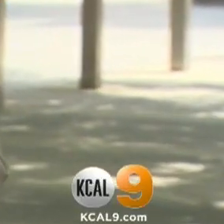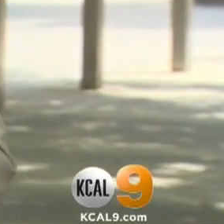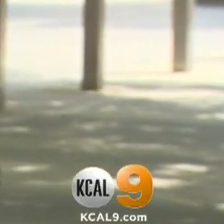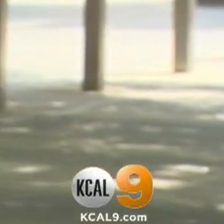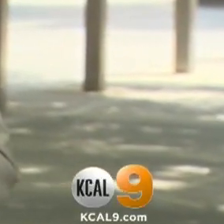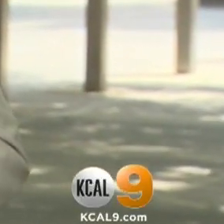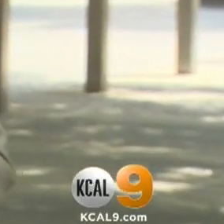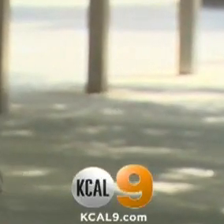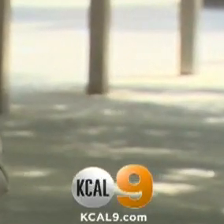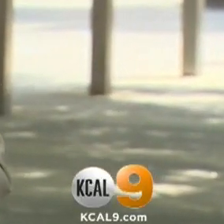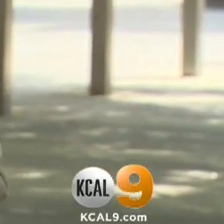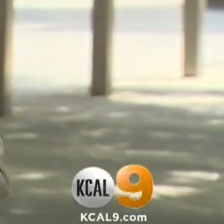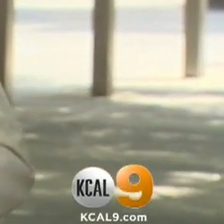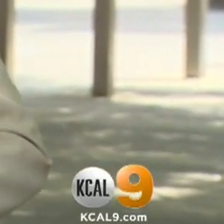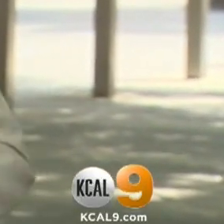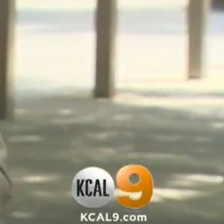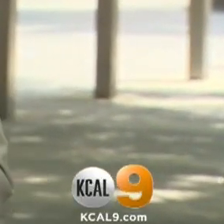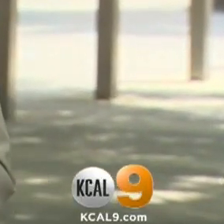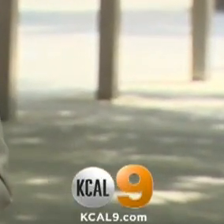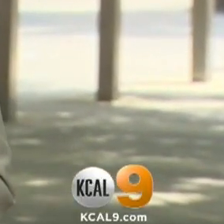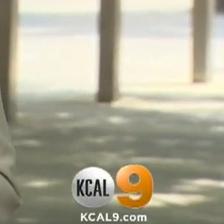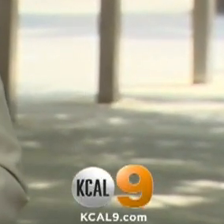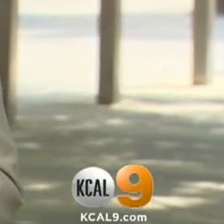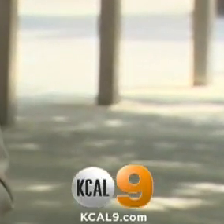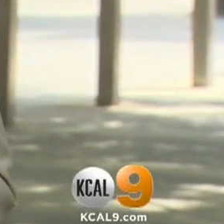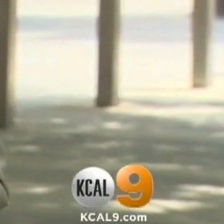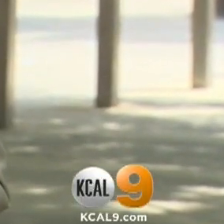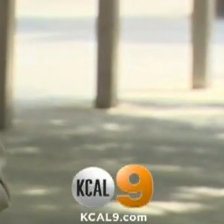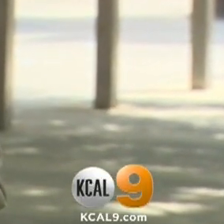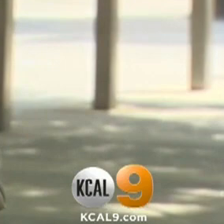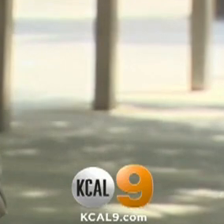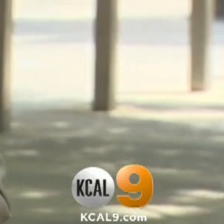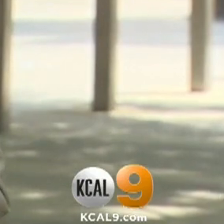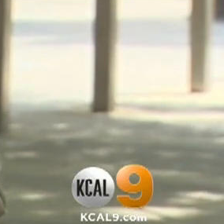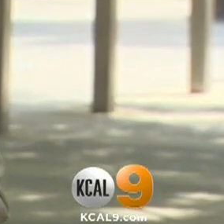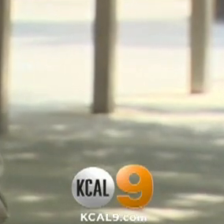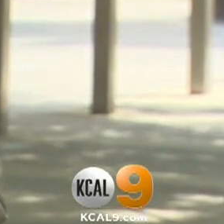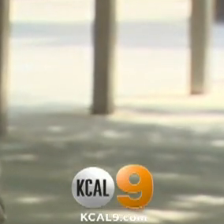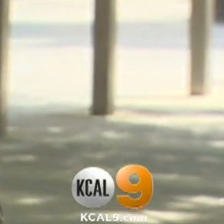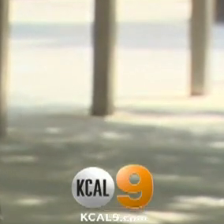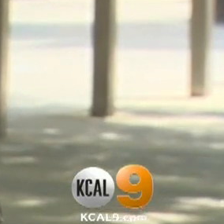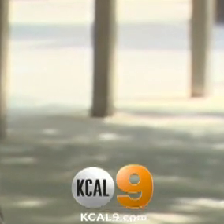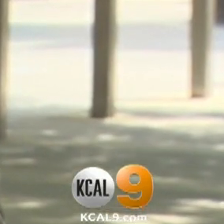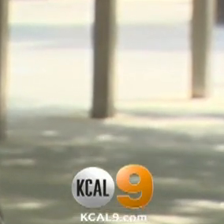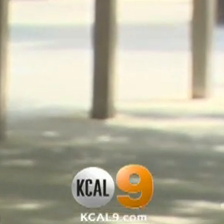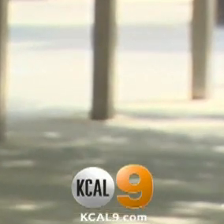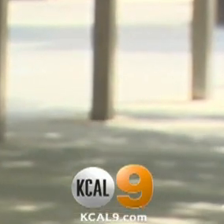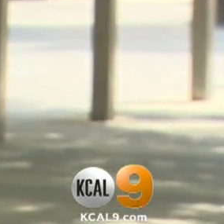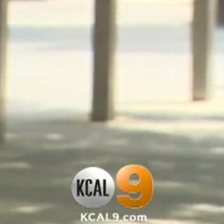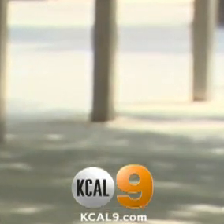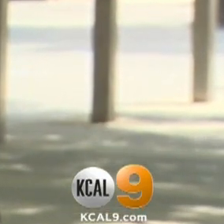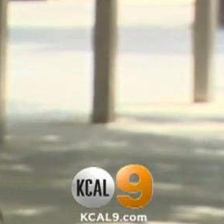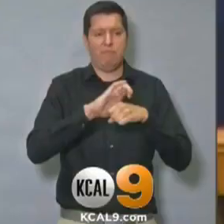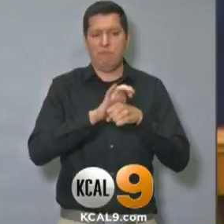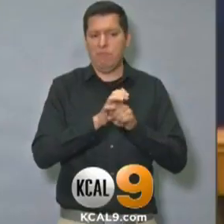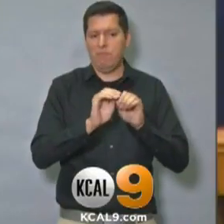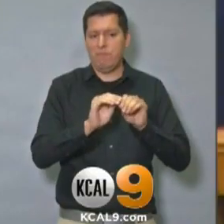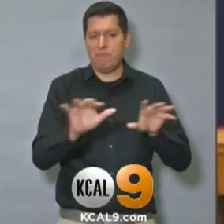L.A. COUNTY HEALTH OFFICIALS AS INFECTION SURPASSED 100,000. BEFORE THE BRIEFING